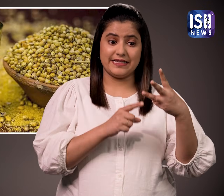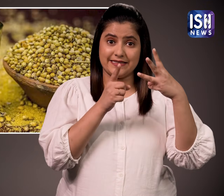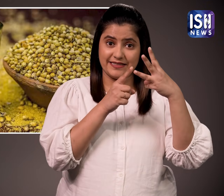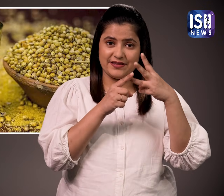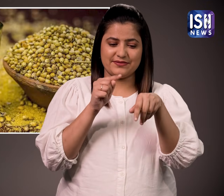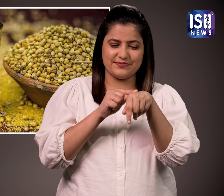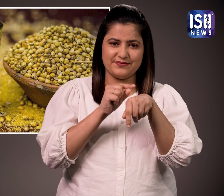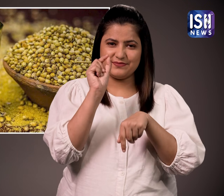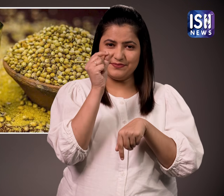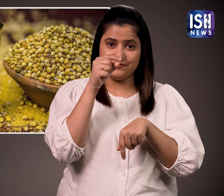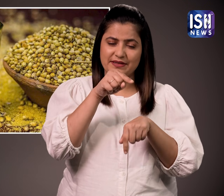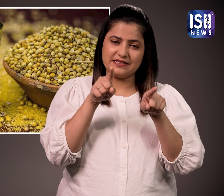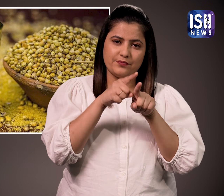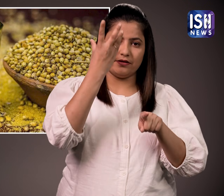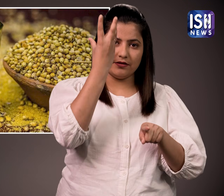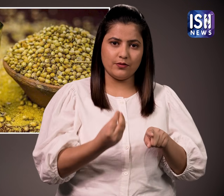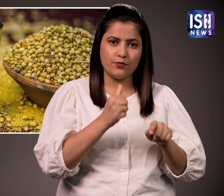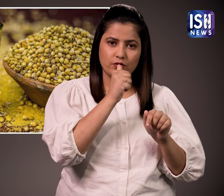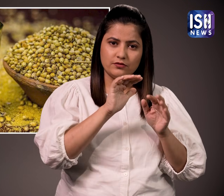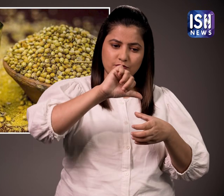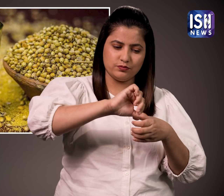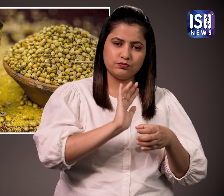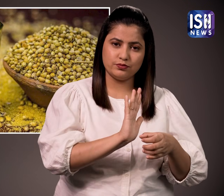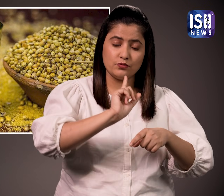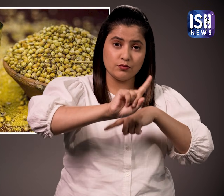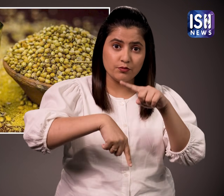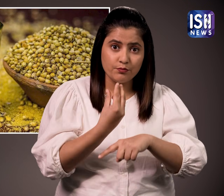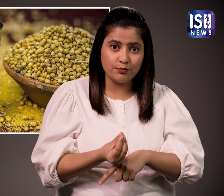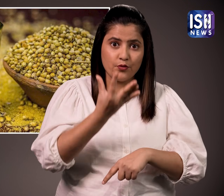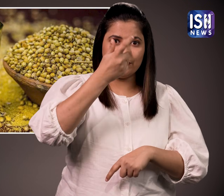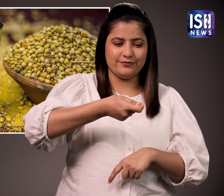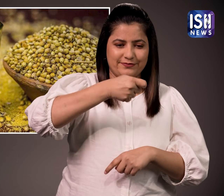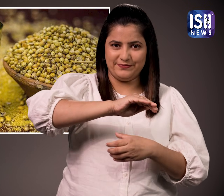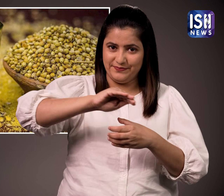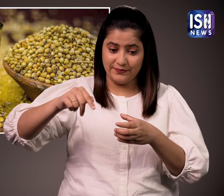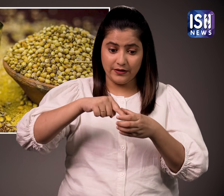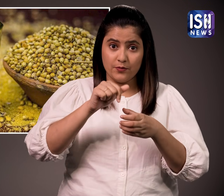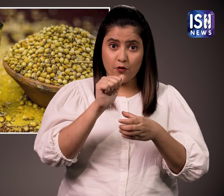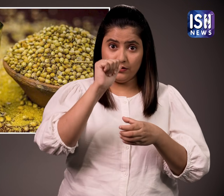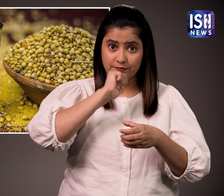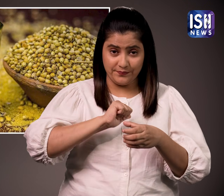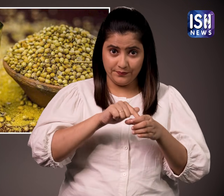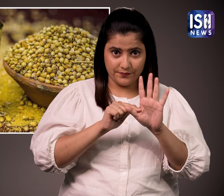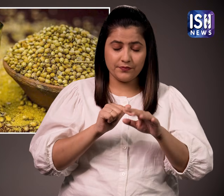3. Even for Dhaniya water, soak the seeds overnight and drink it the next morning